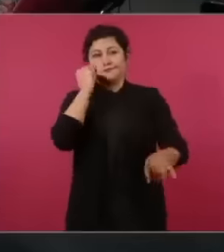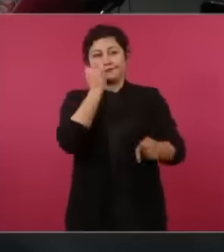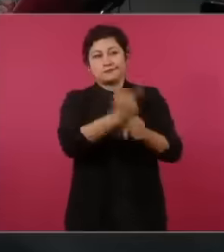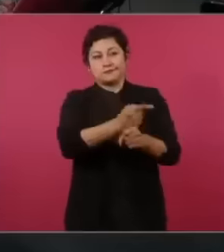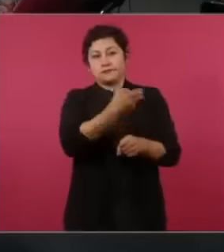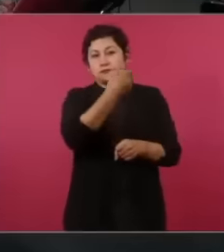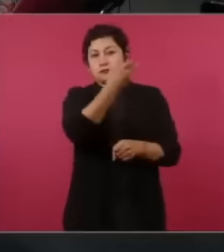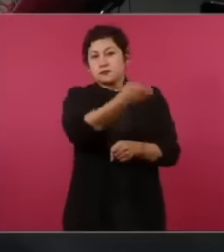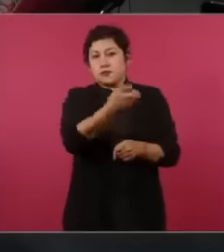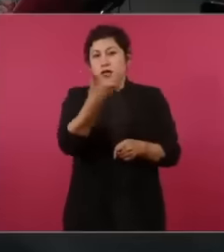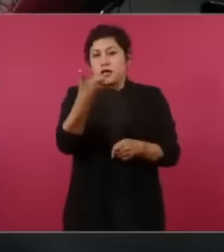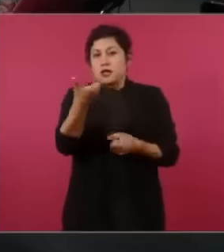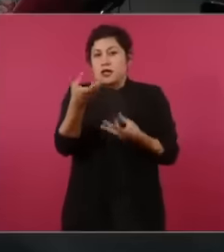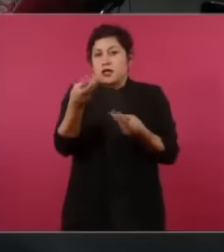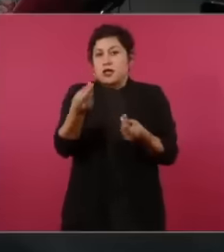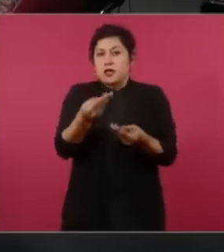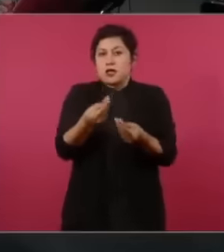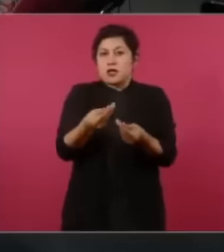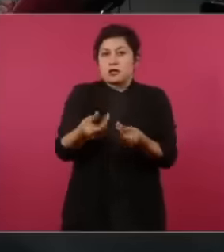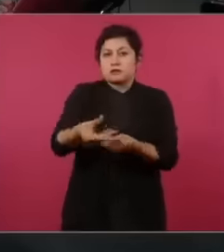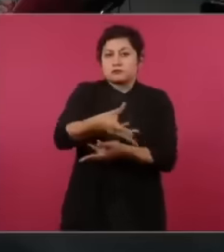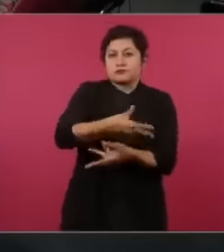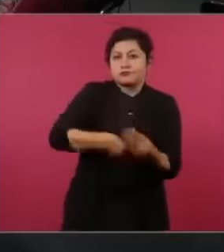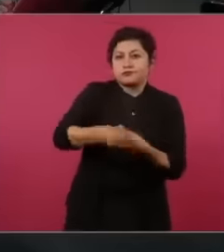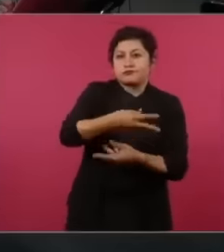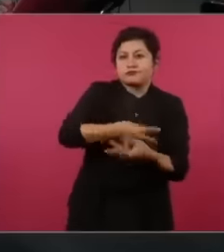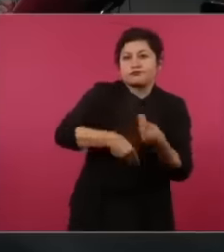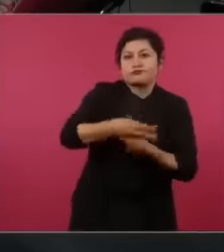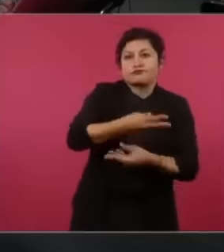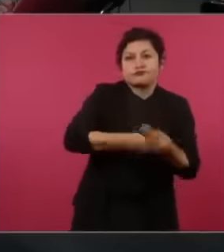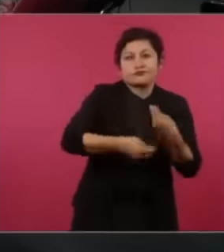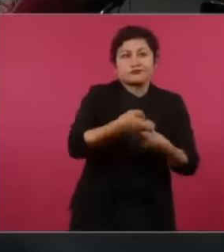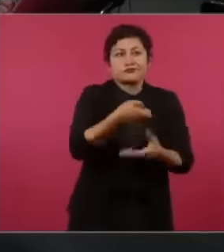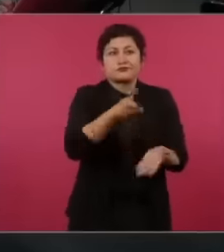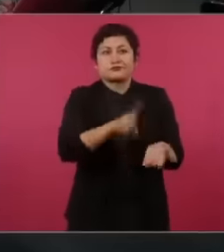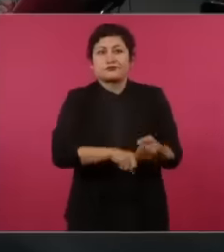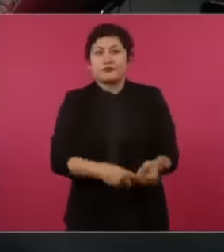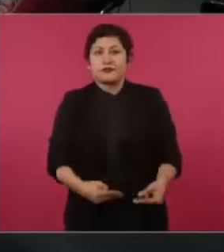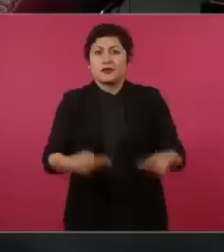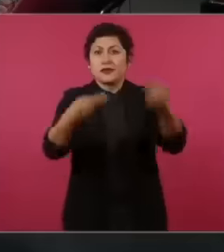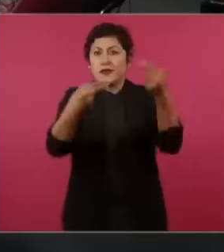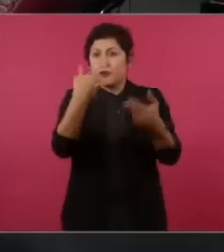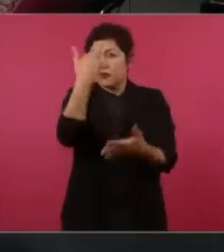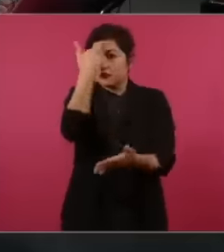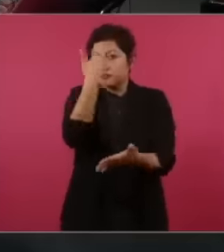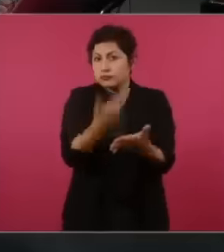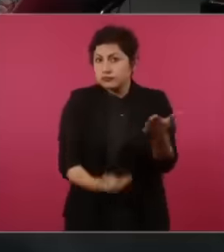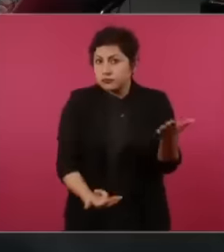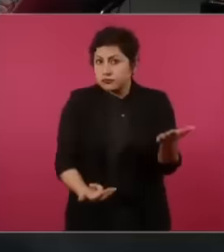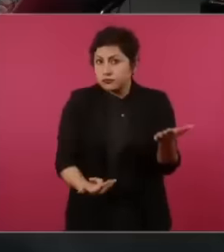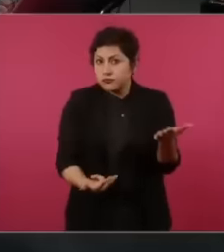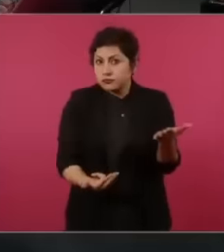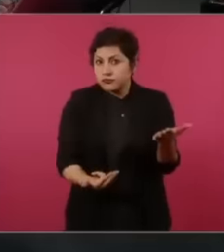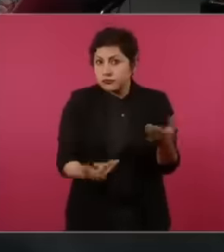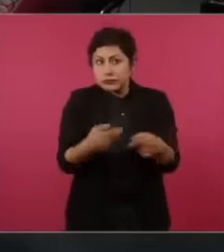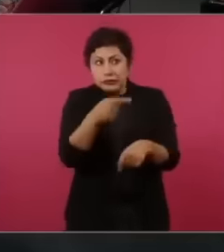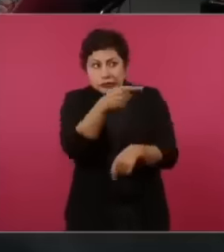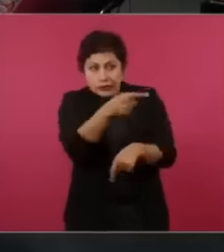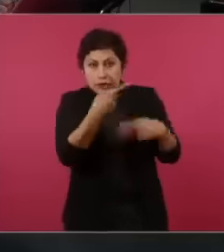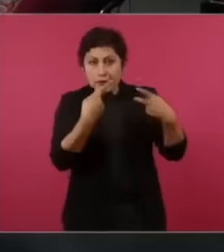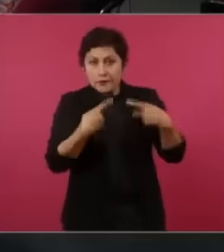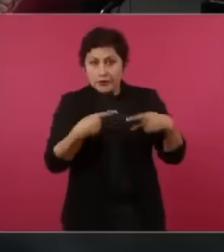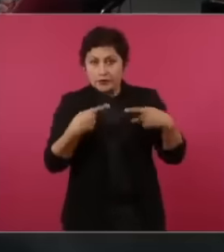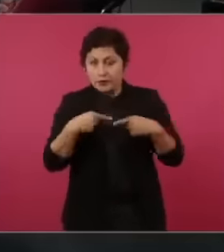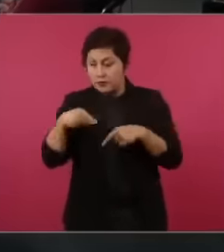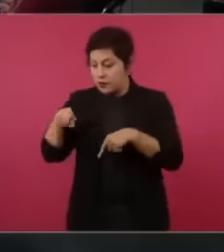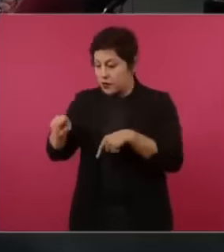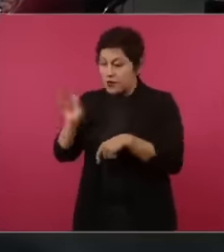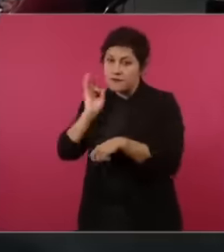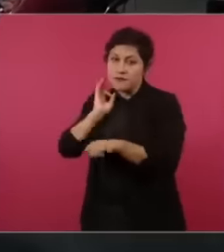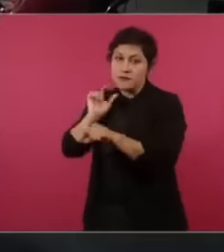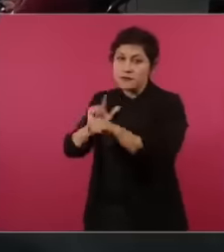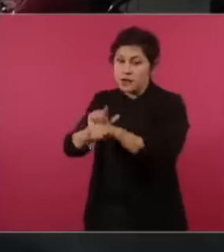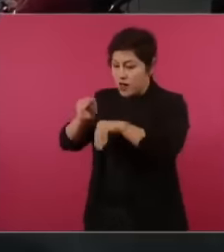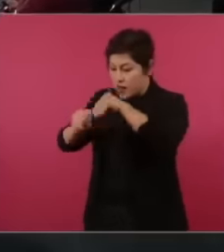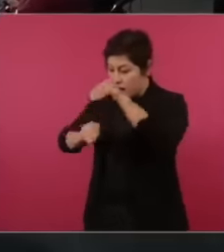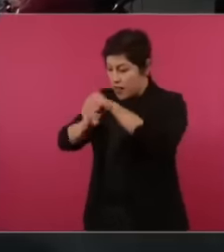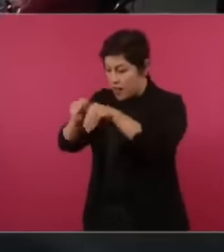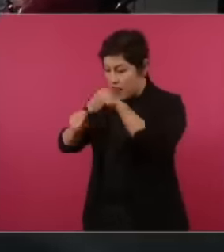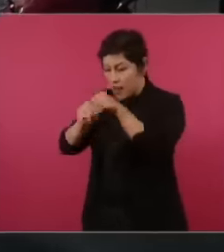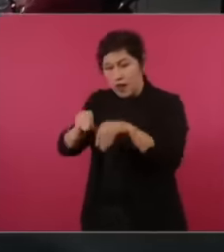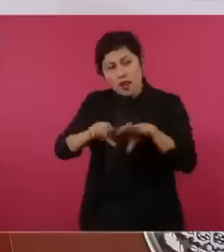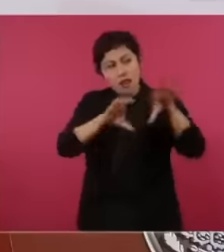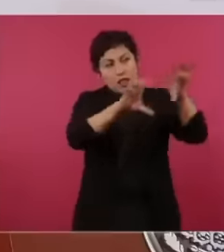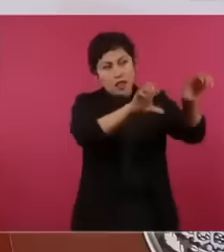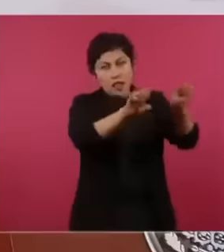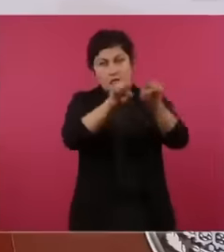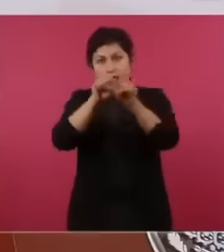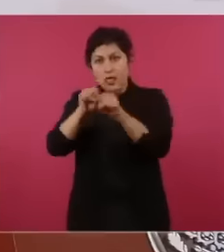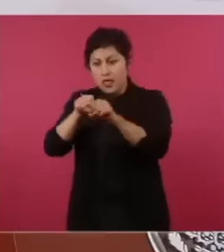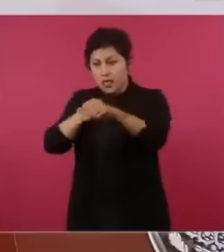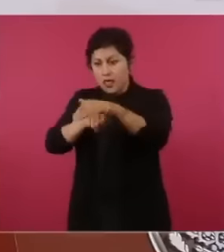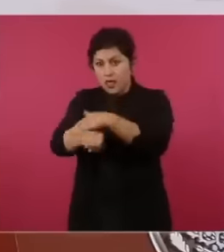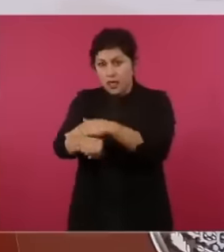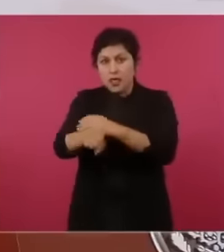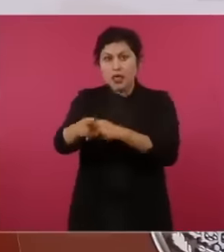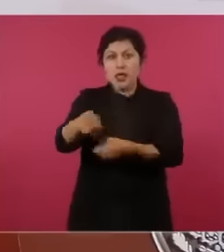involved in illicit businesses and leave should even be prohibited that